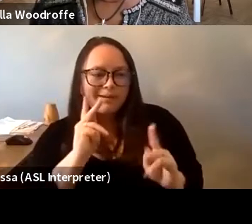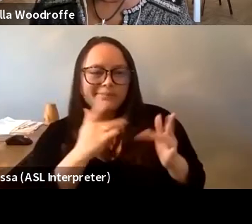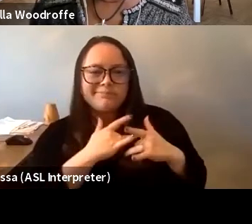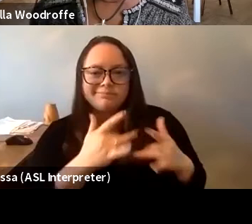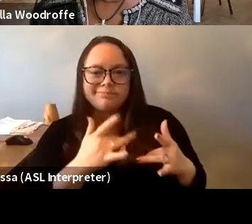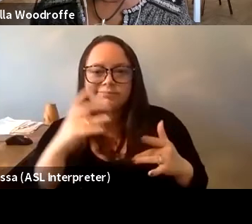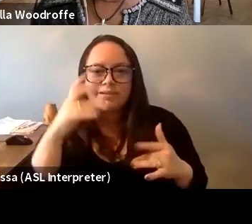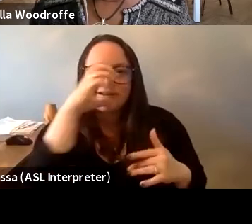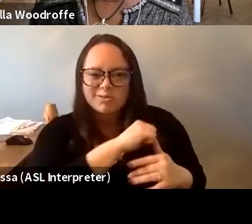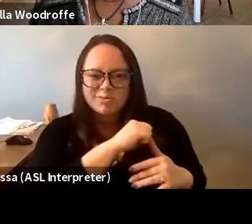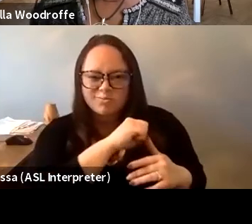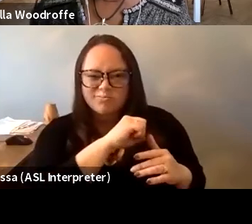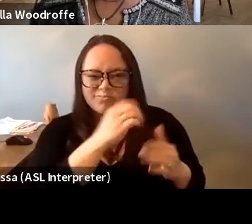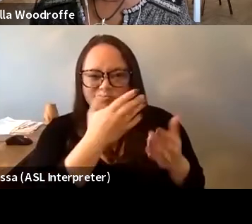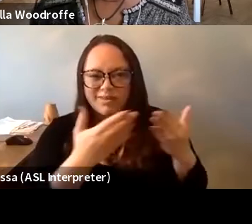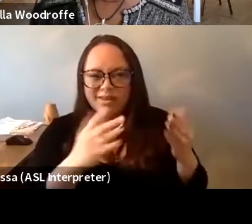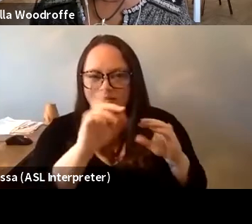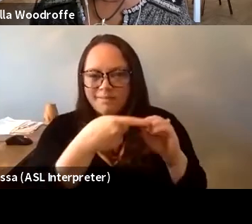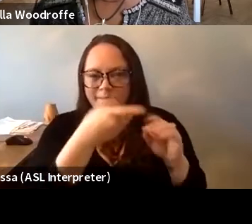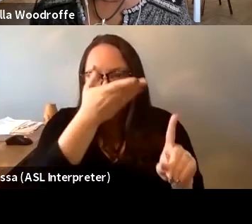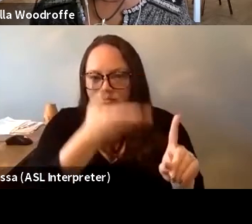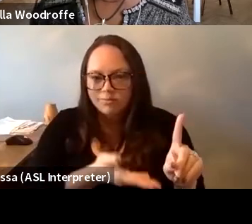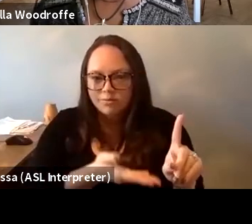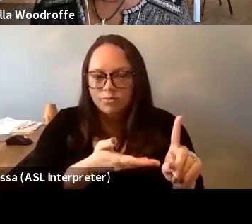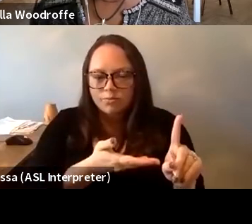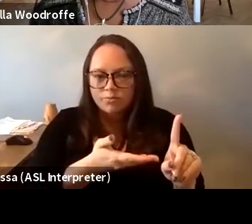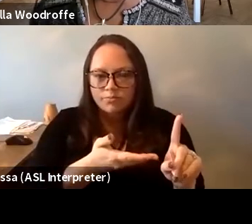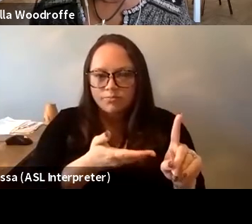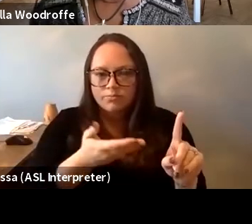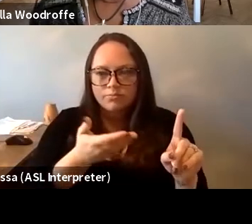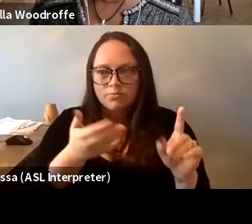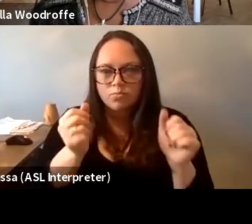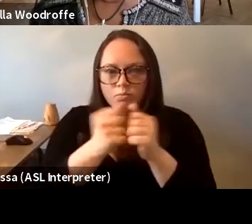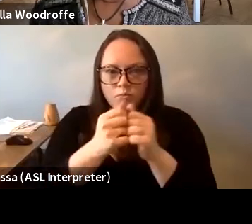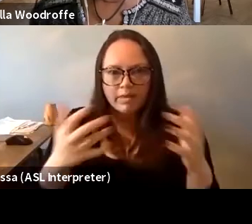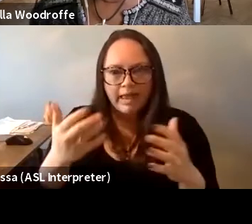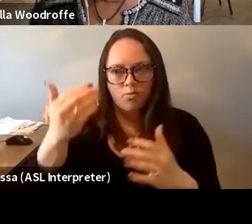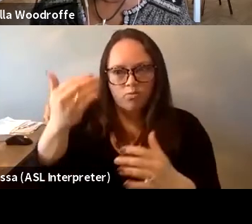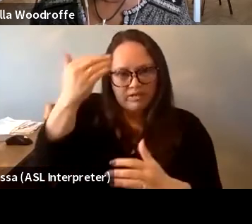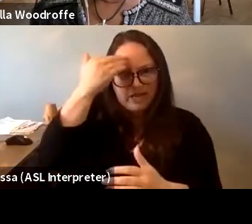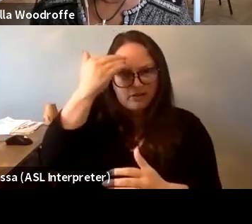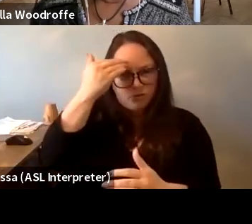you, before they actually get to know you, if you look a certain